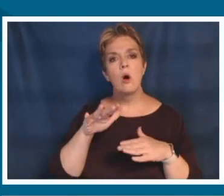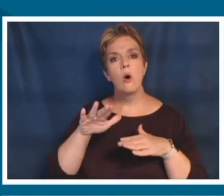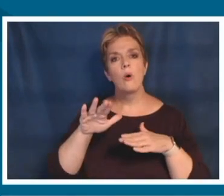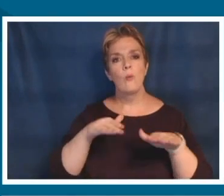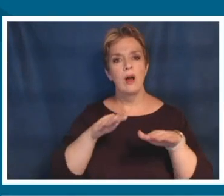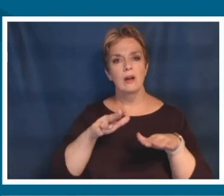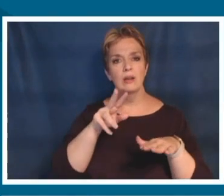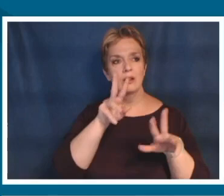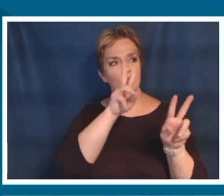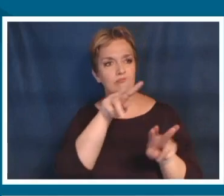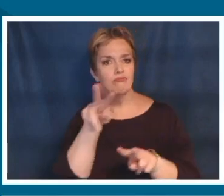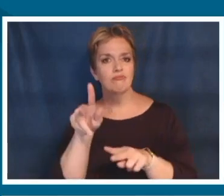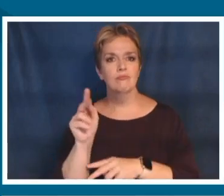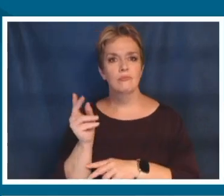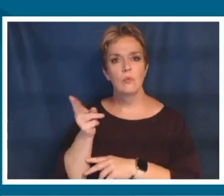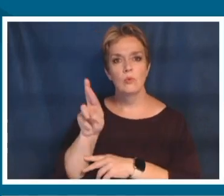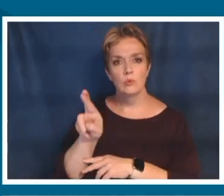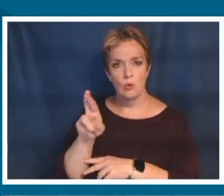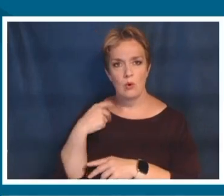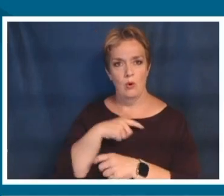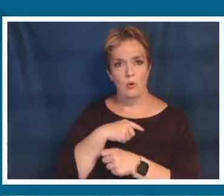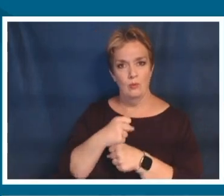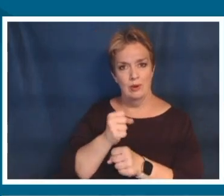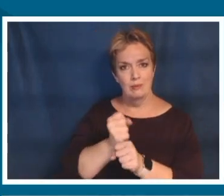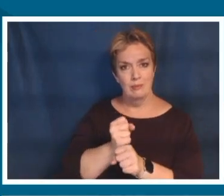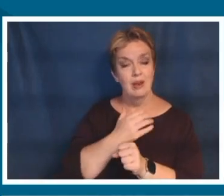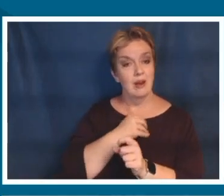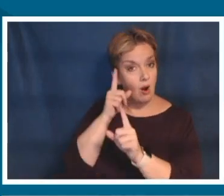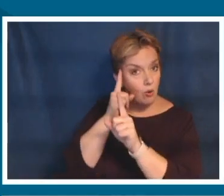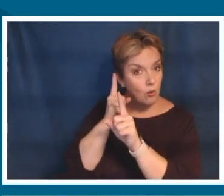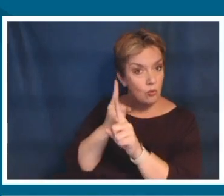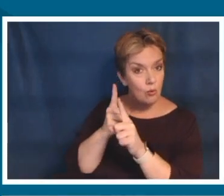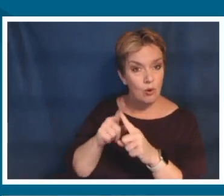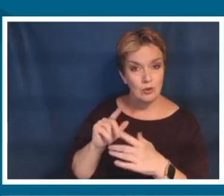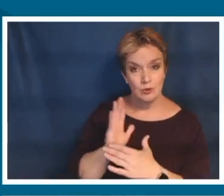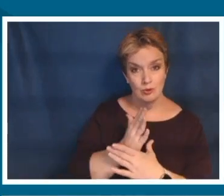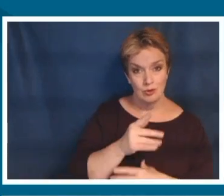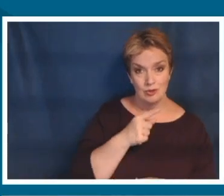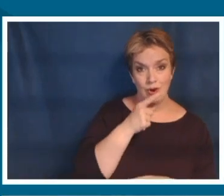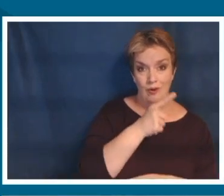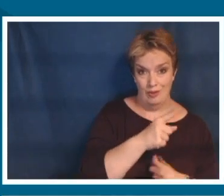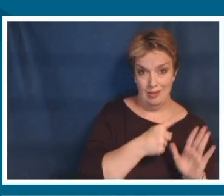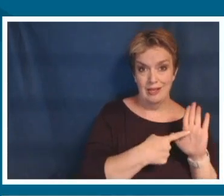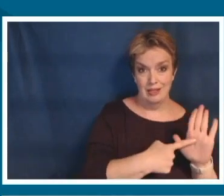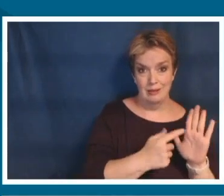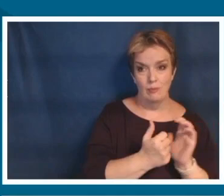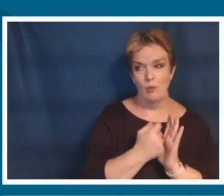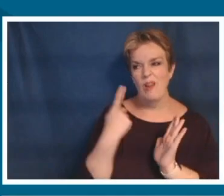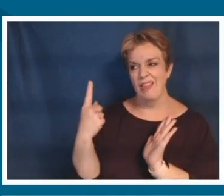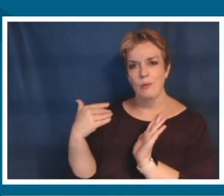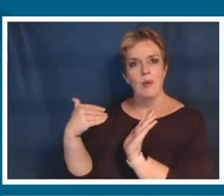the exhibit with um a thousand incarcerated men in the dc jail who are